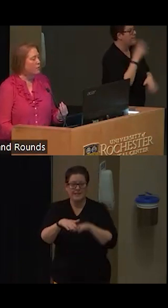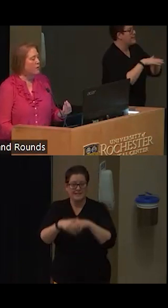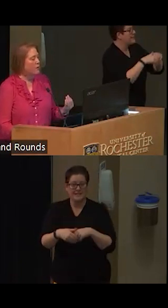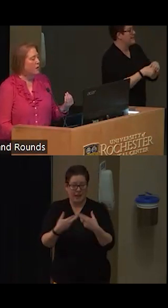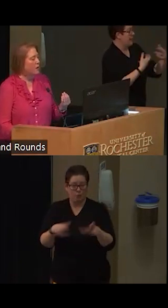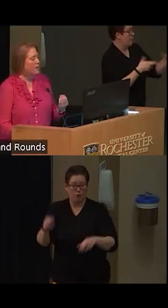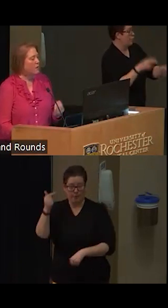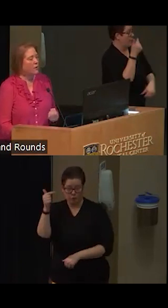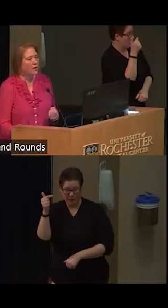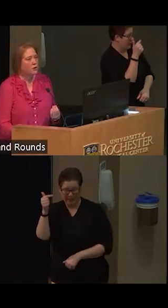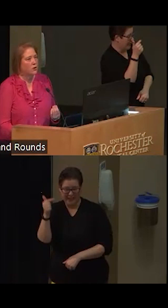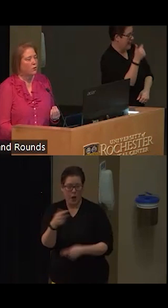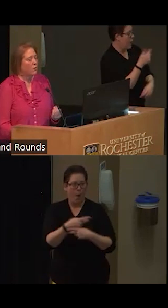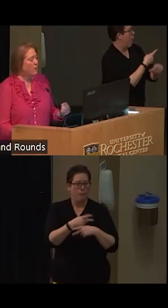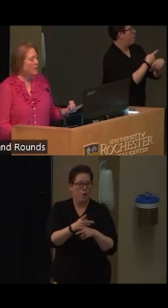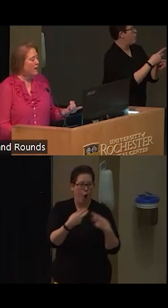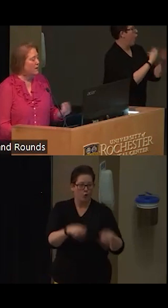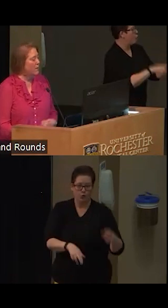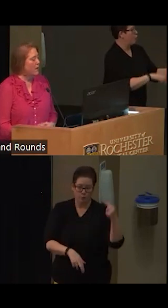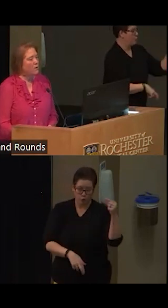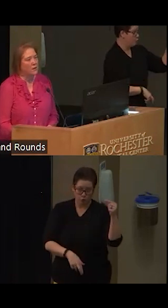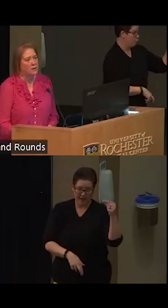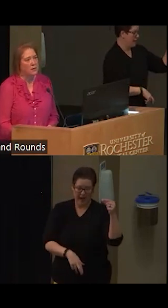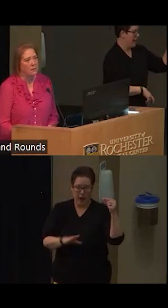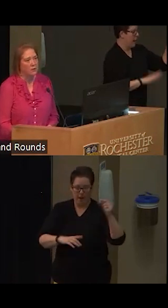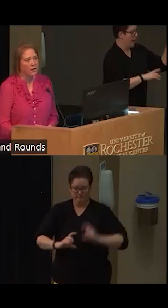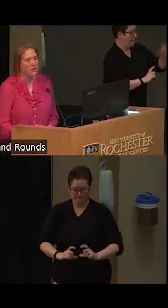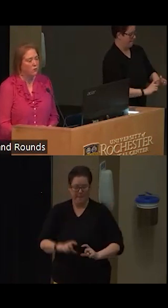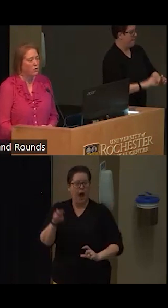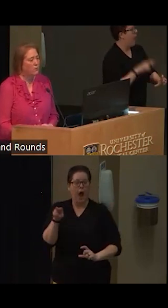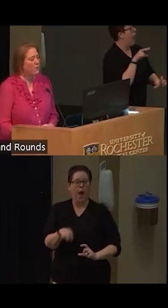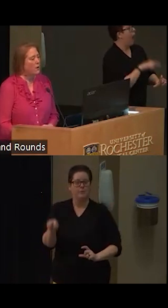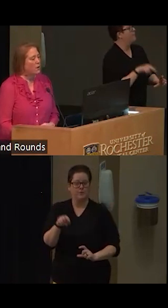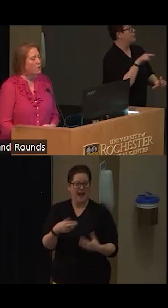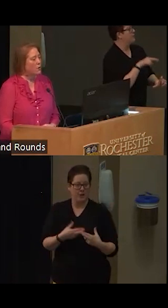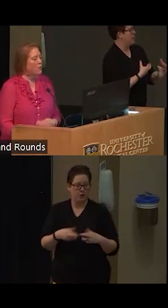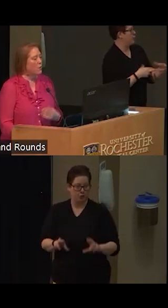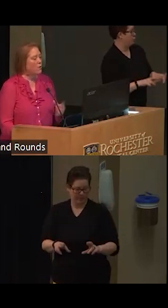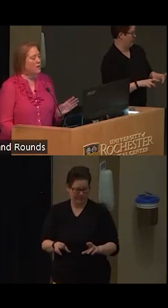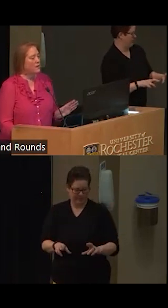we have a production room and down at the bottom you can see the observation room so we were moving